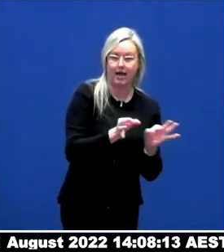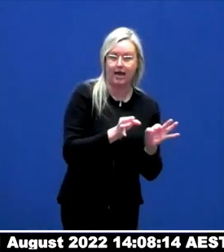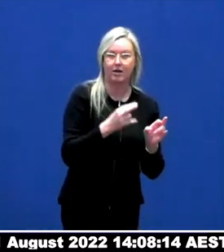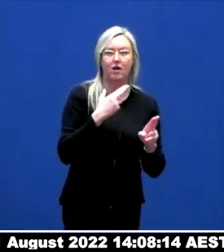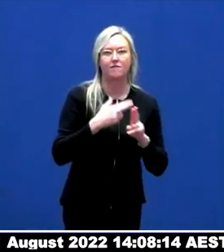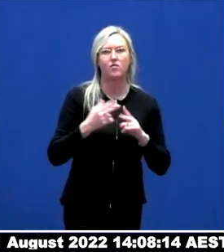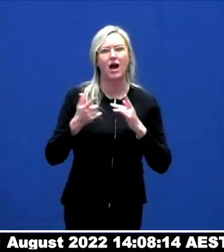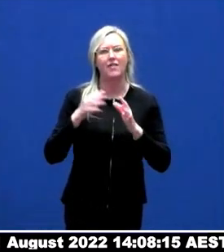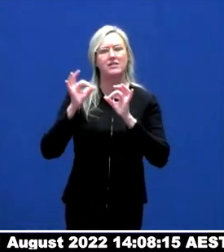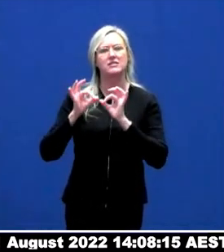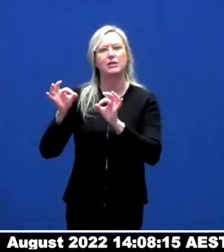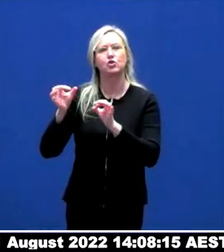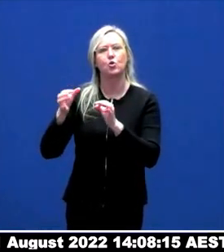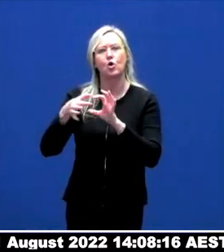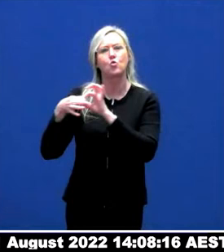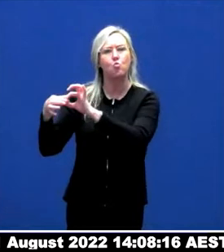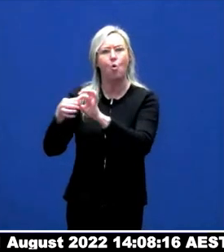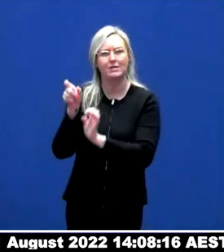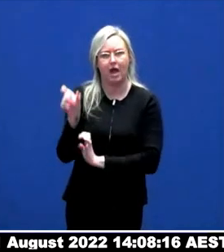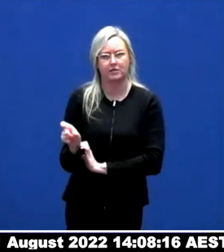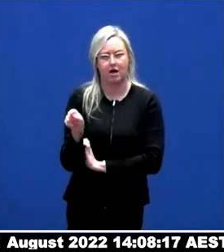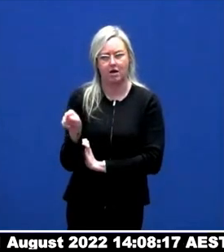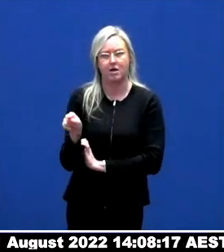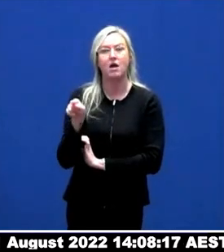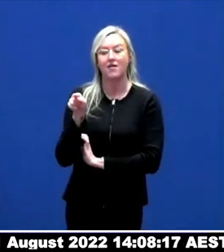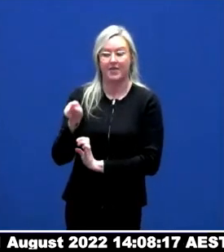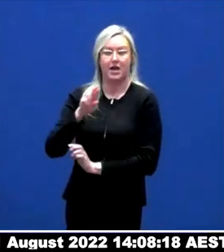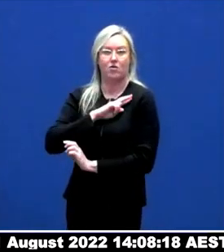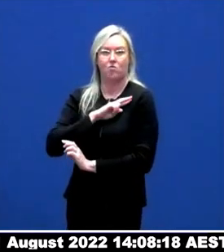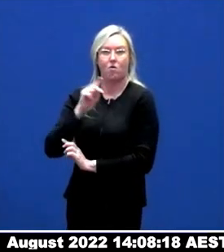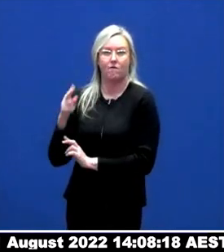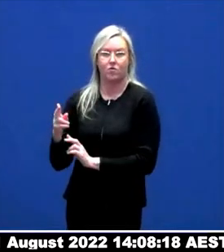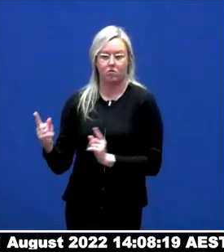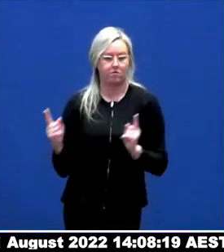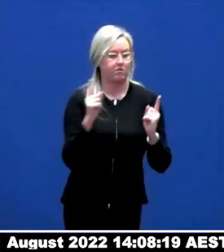And their role to be to engage the participant with mainstream housing and